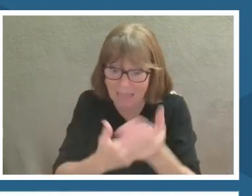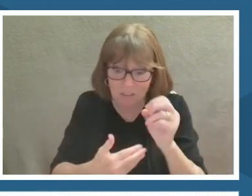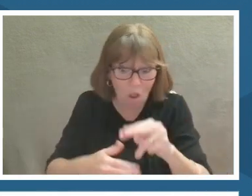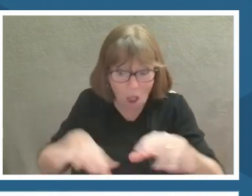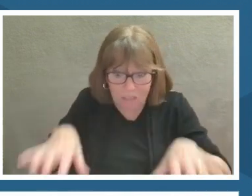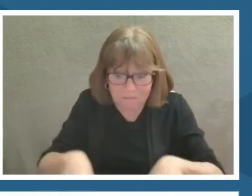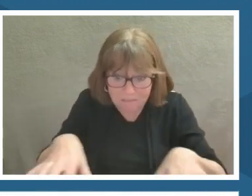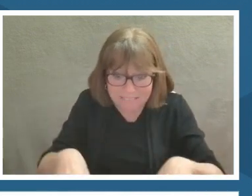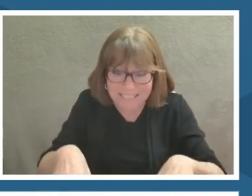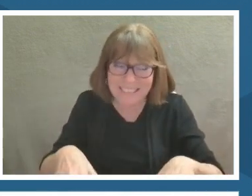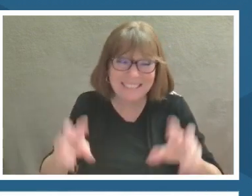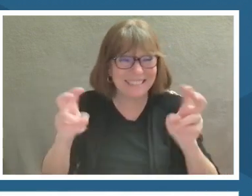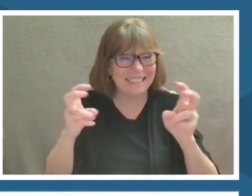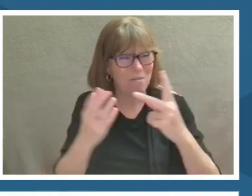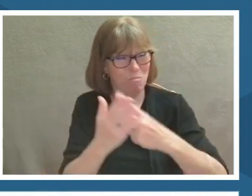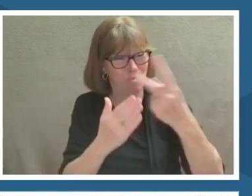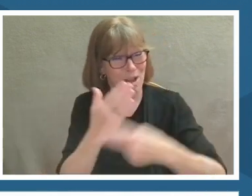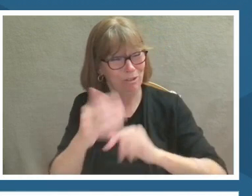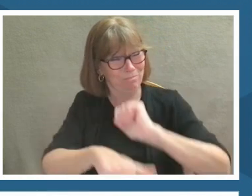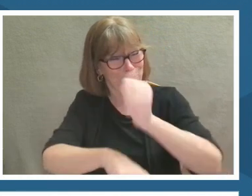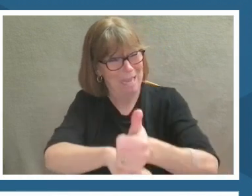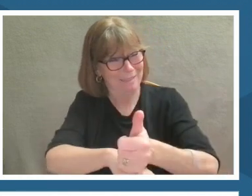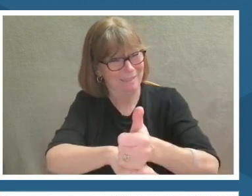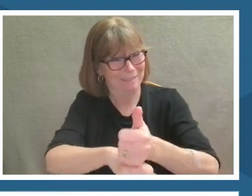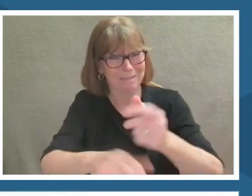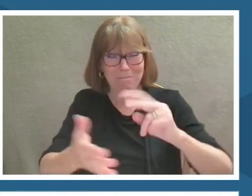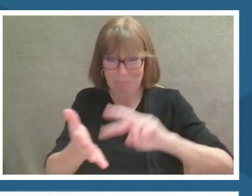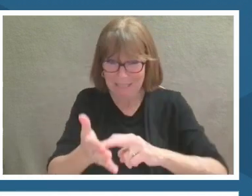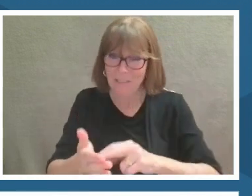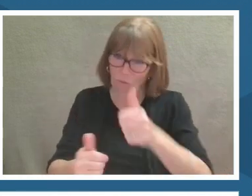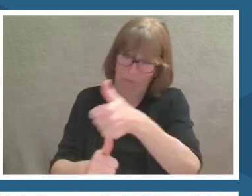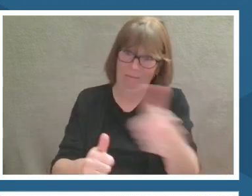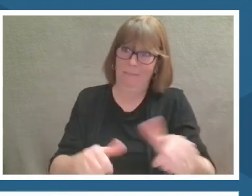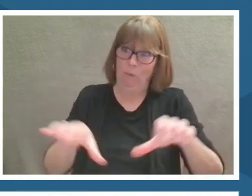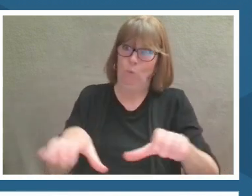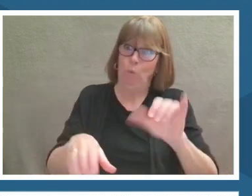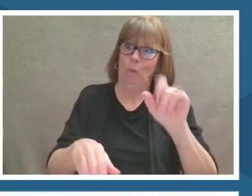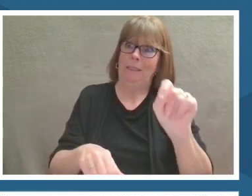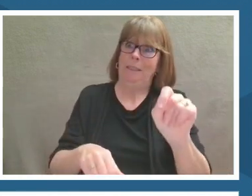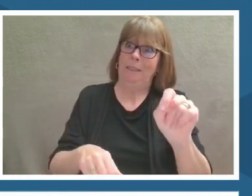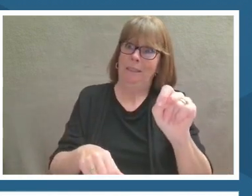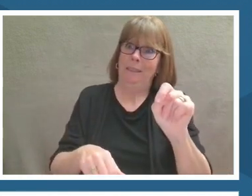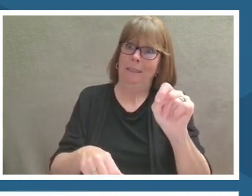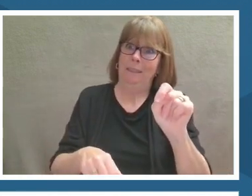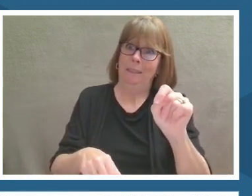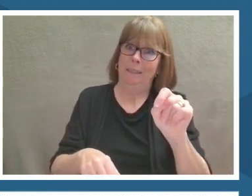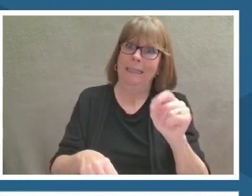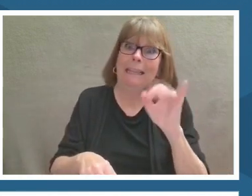you know you really want to make those mistakes yourself